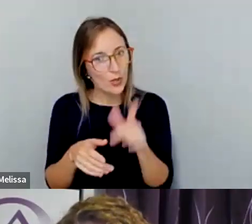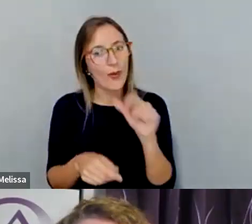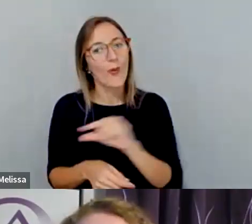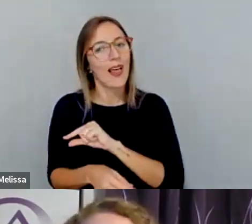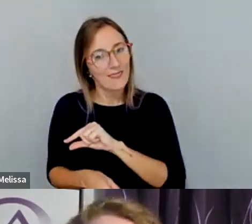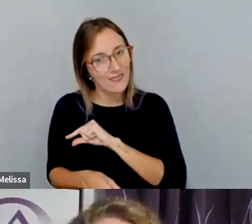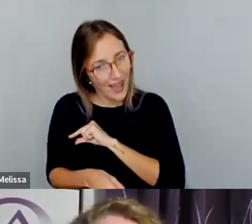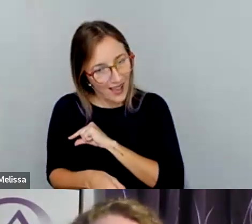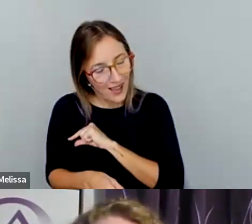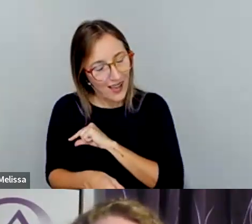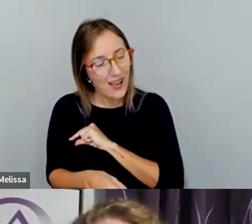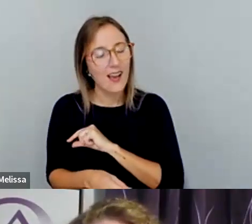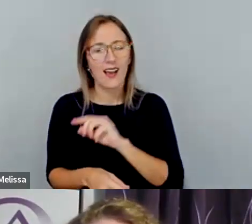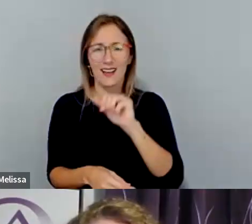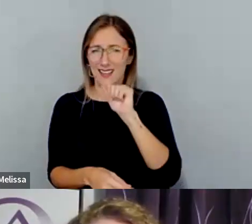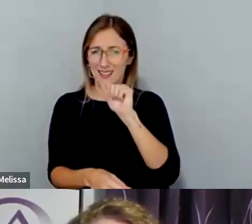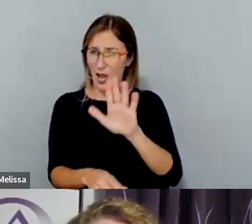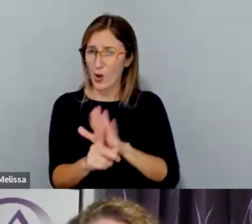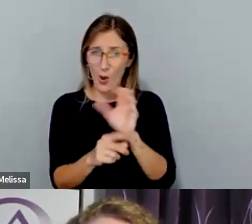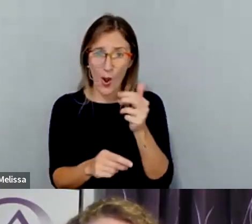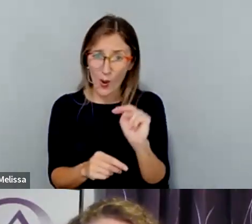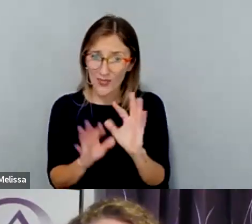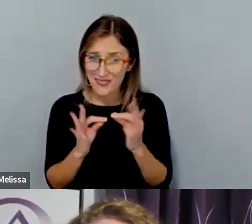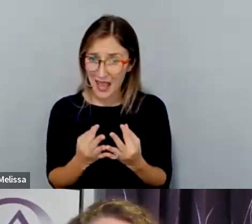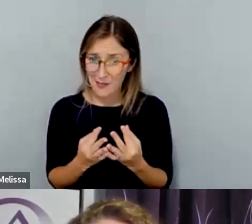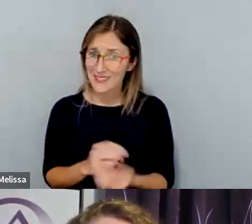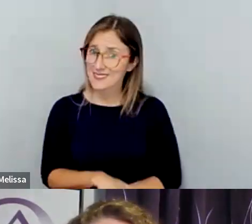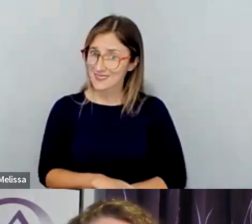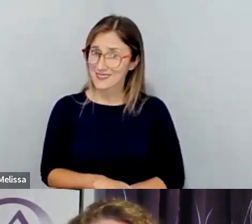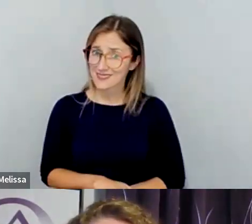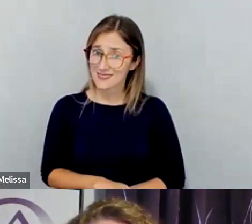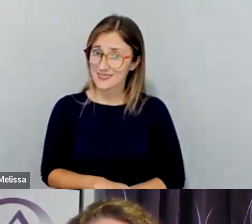can't imagine this hasn't happened to plenty of people, which is why you